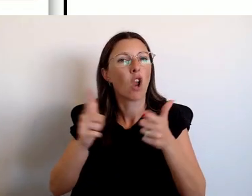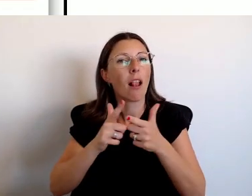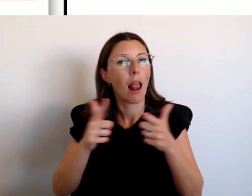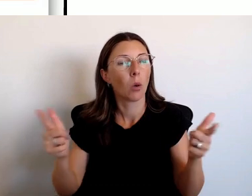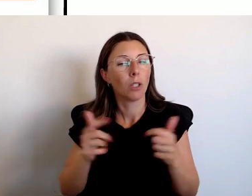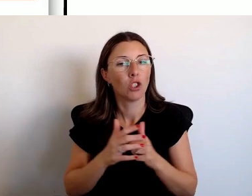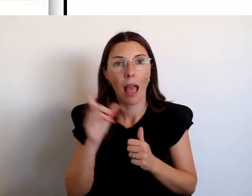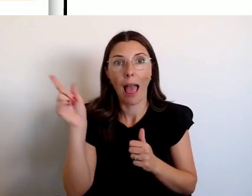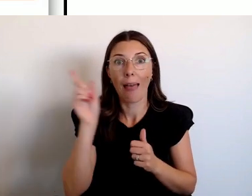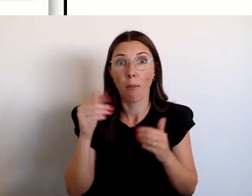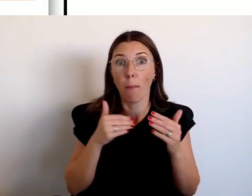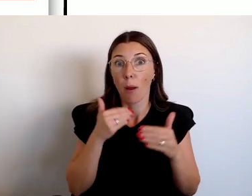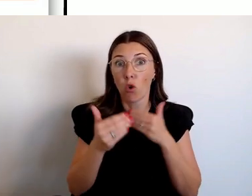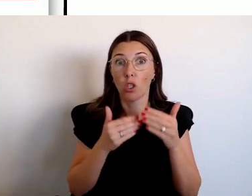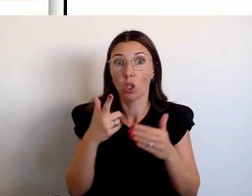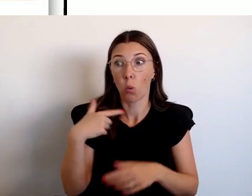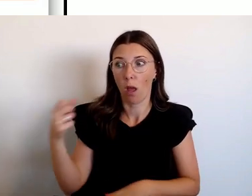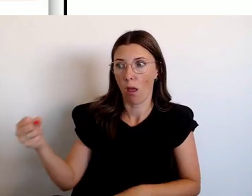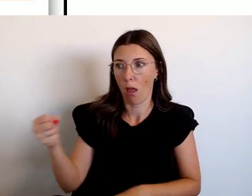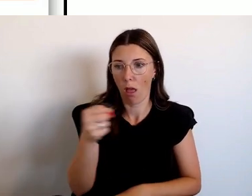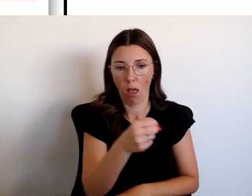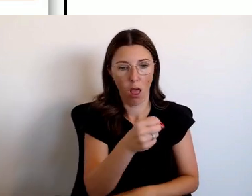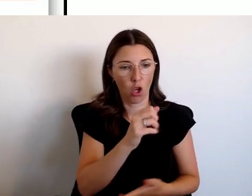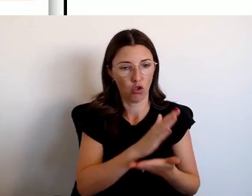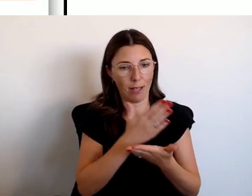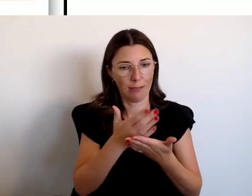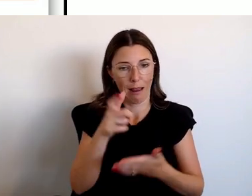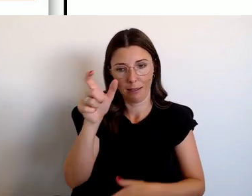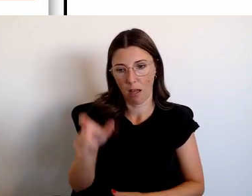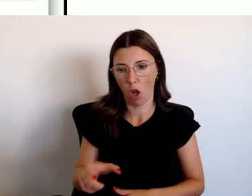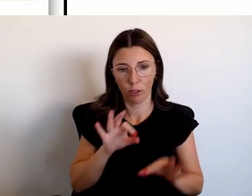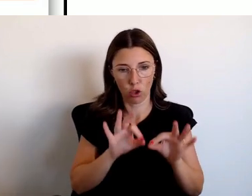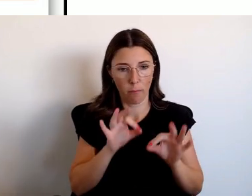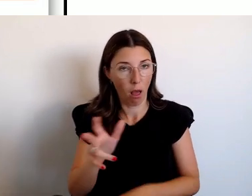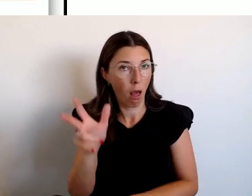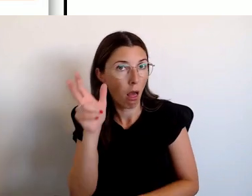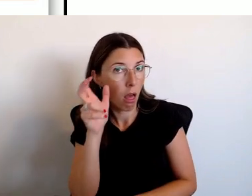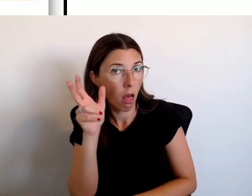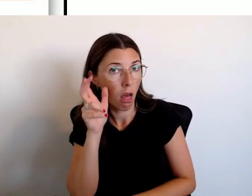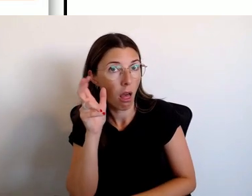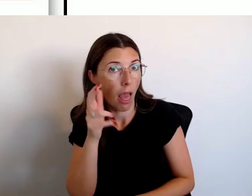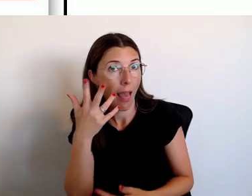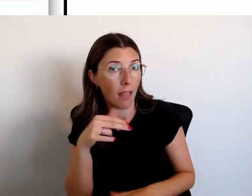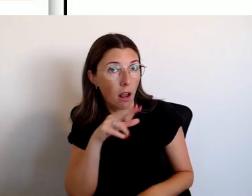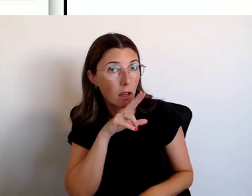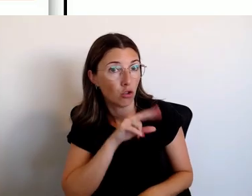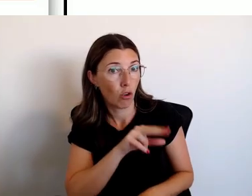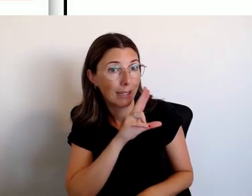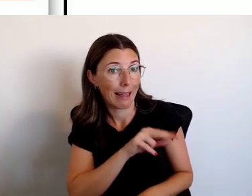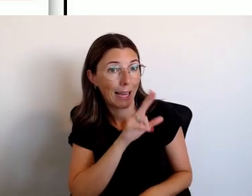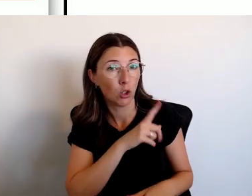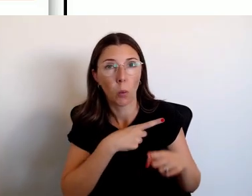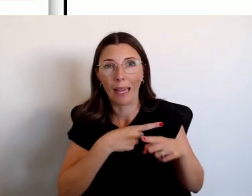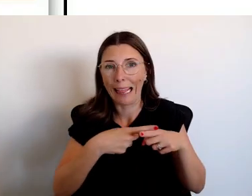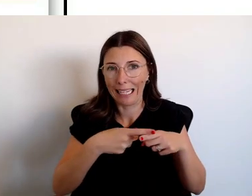At the moment, the process is we get an accredited translator and interpreter in to listen to those conversations and then translate them into English.